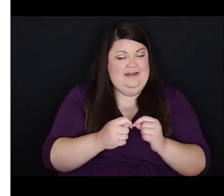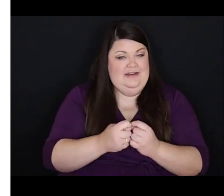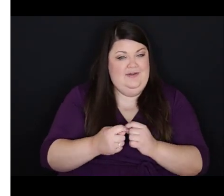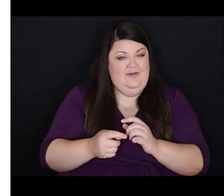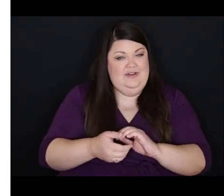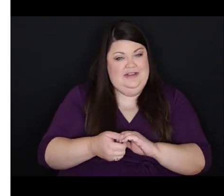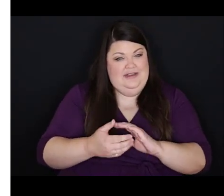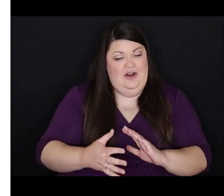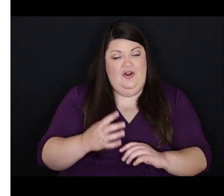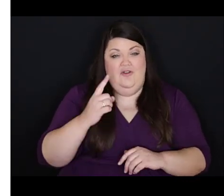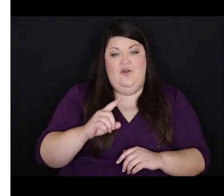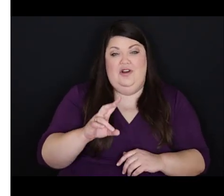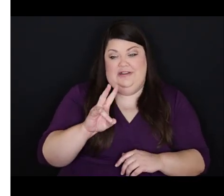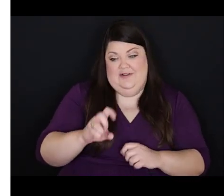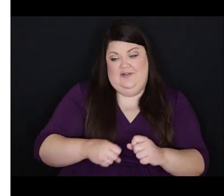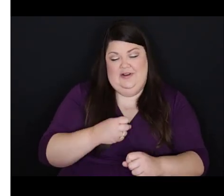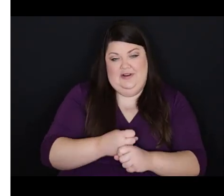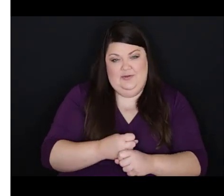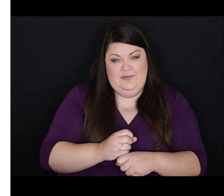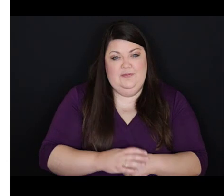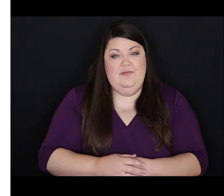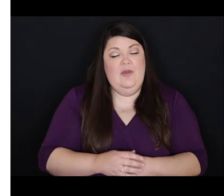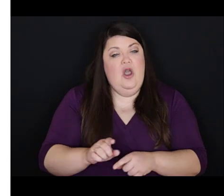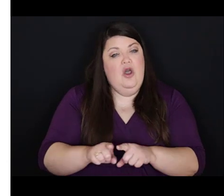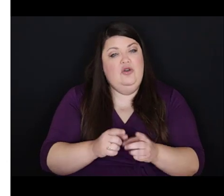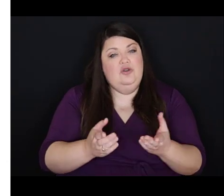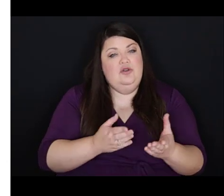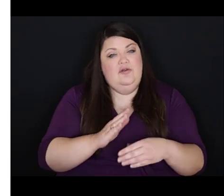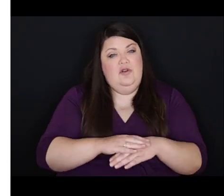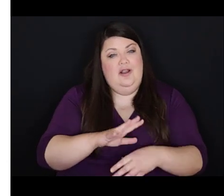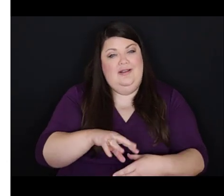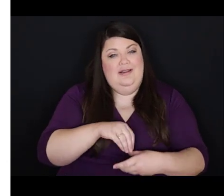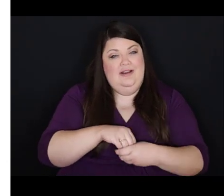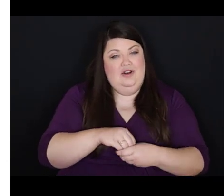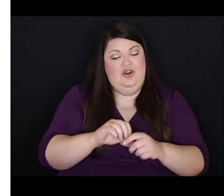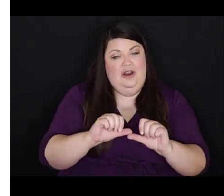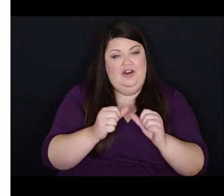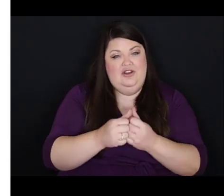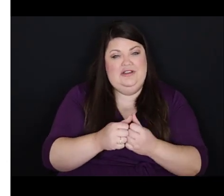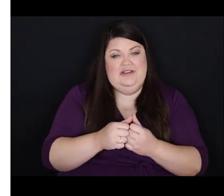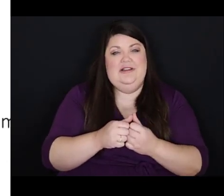for seven years. Shannon also serves on the Interagency State Plan Steering Committee.